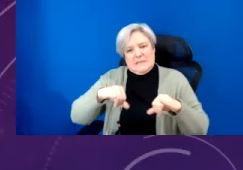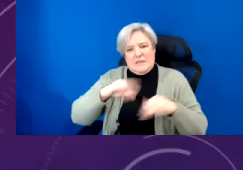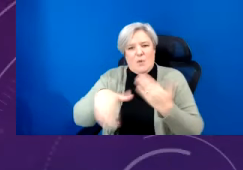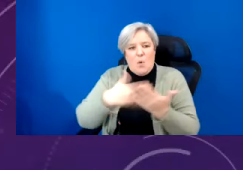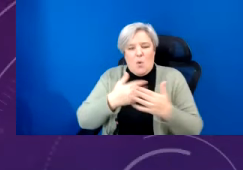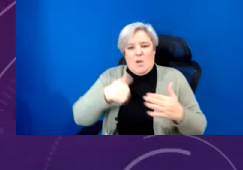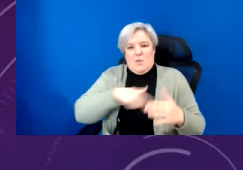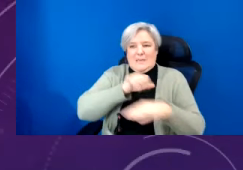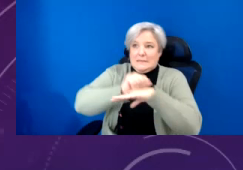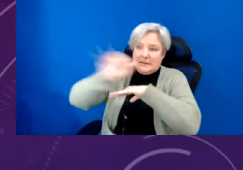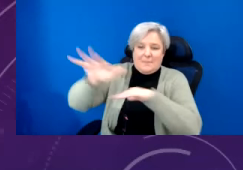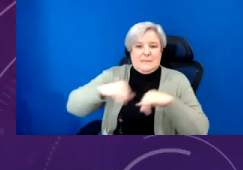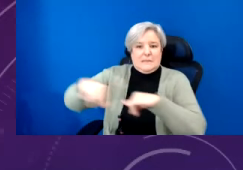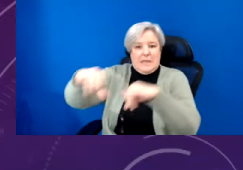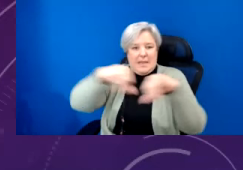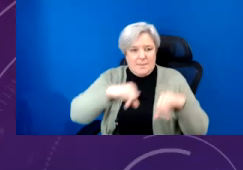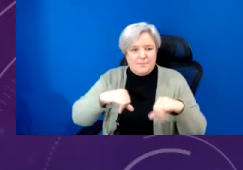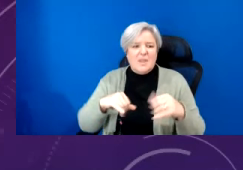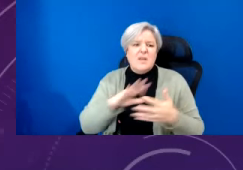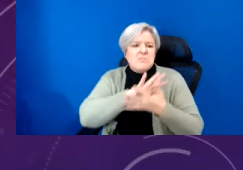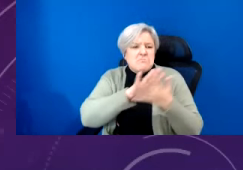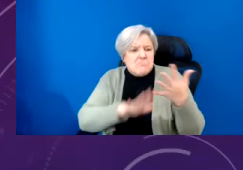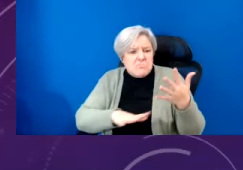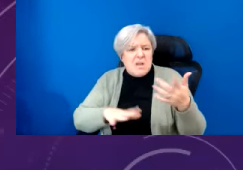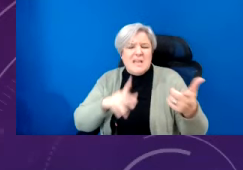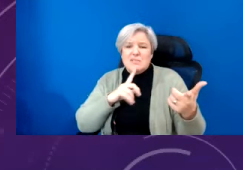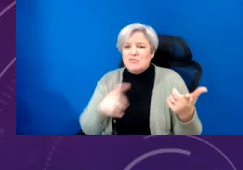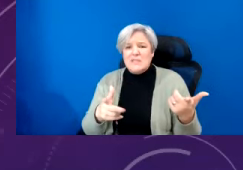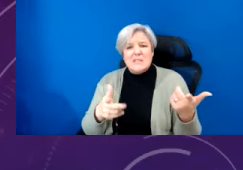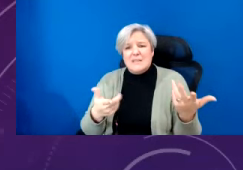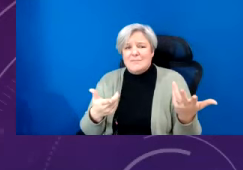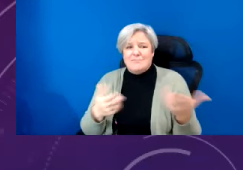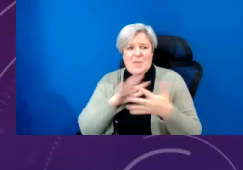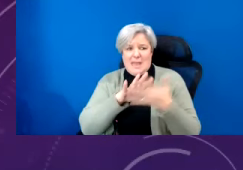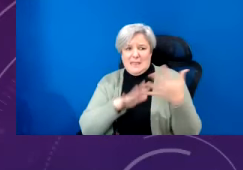So you'll see that there are not a lot of caveats here. It's really a, well,